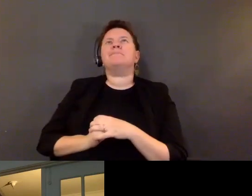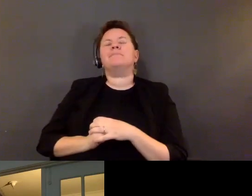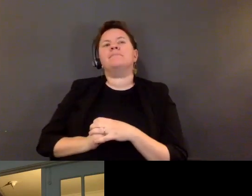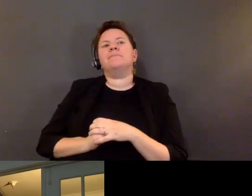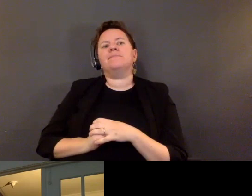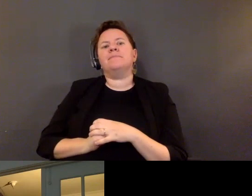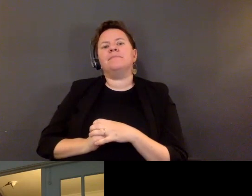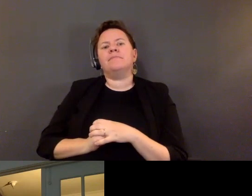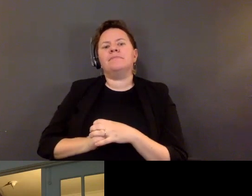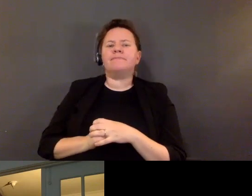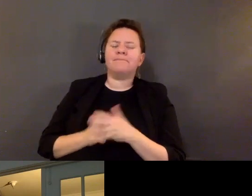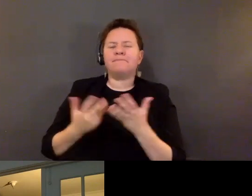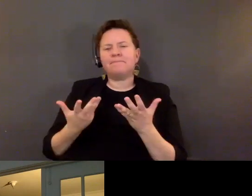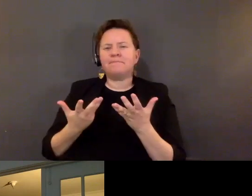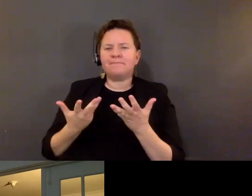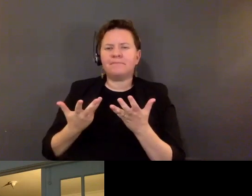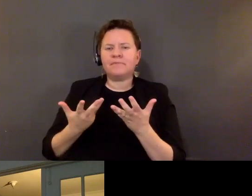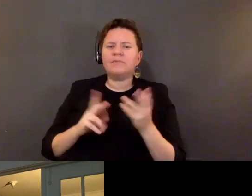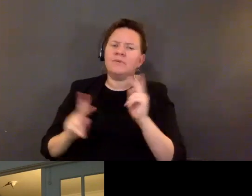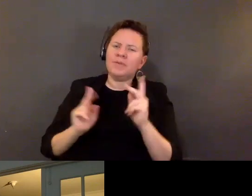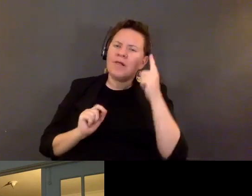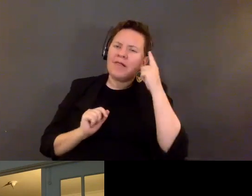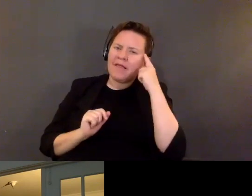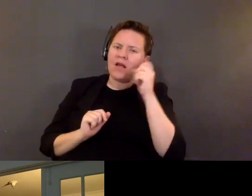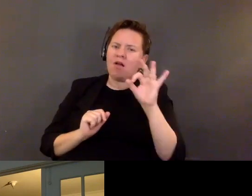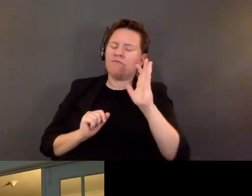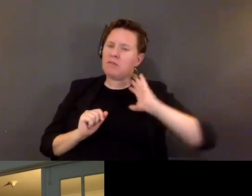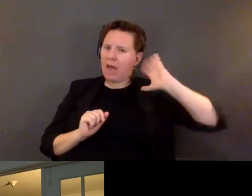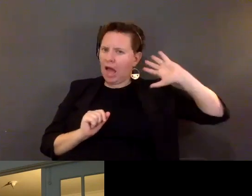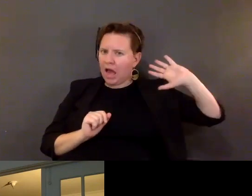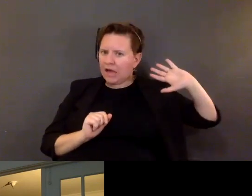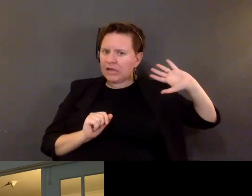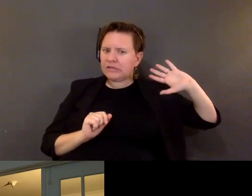it you know people think of of the past as the ingredients from memoir but